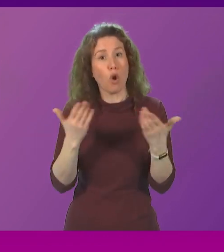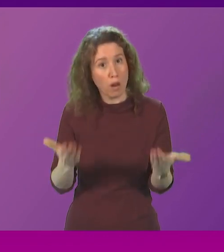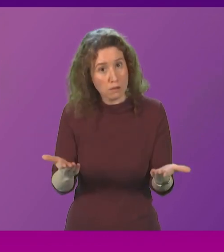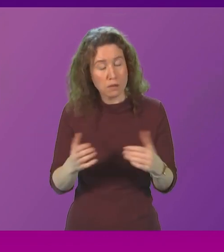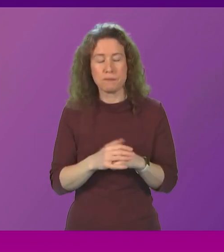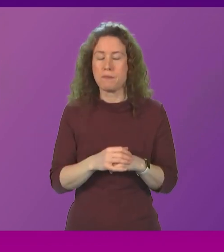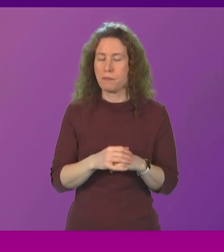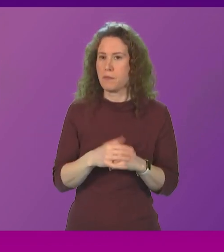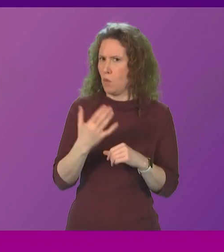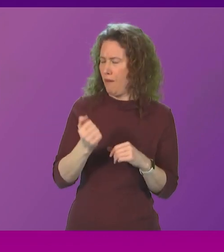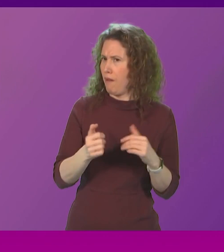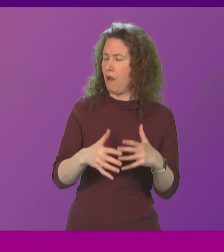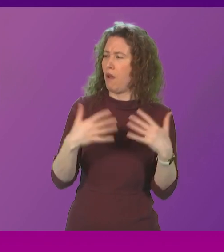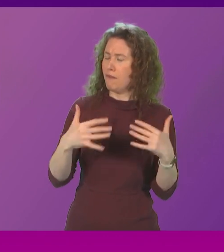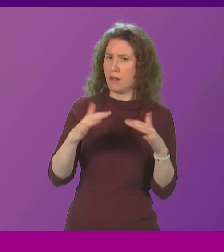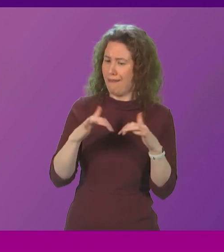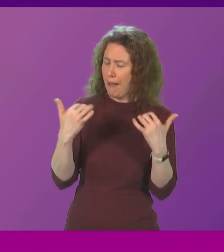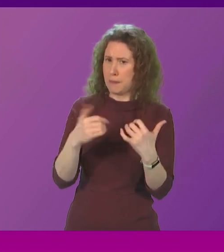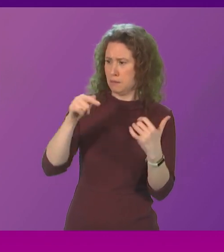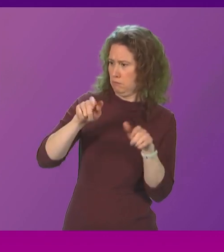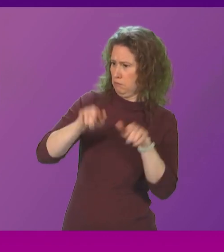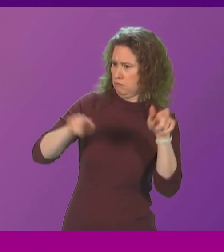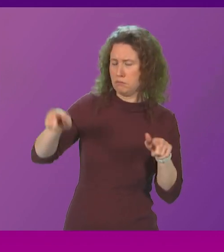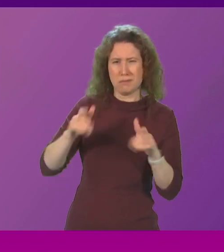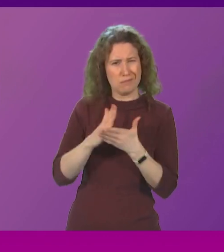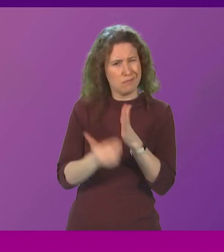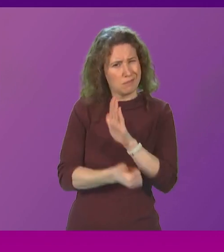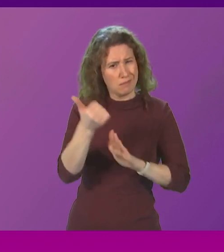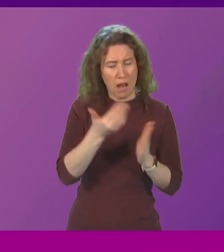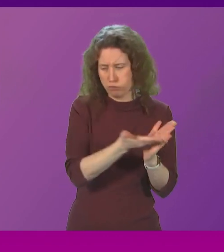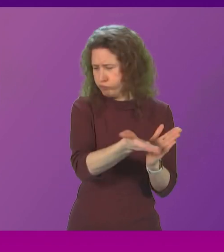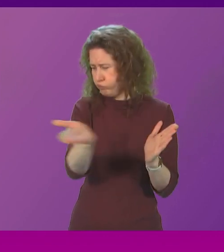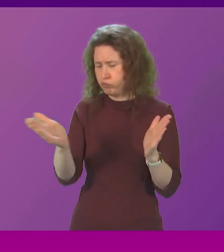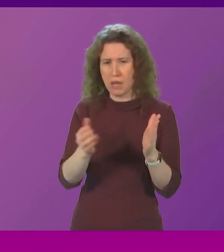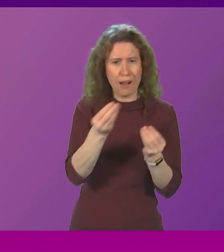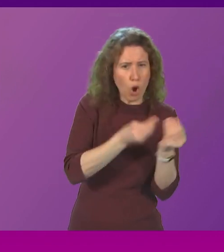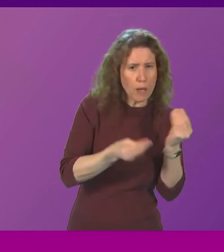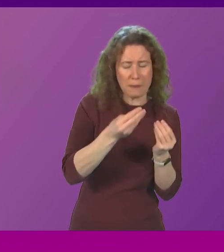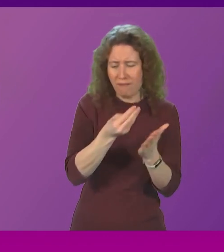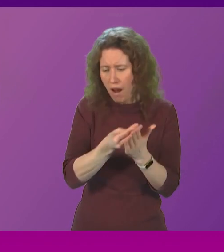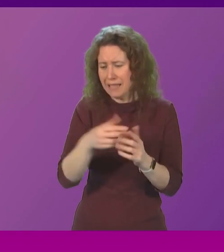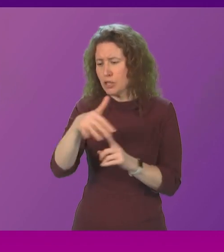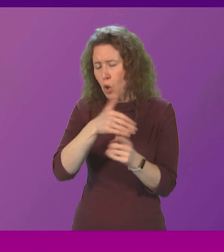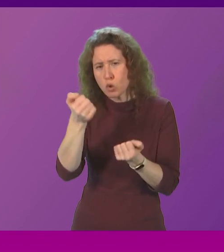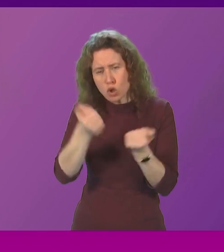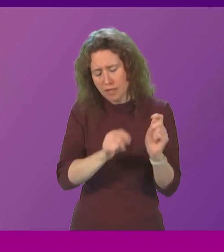We have an incredible Cabinet with talent right across finance, the economy, social justice and wellbeing.